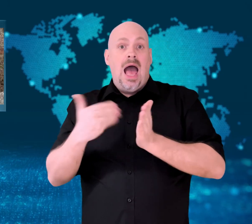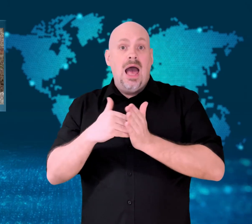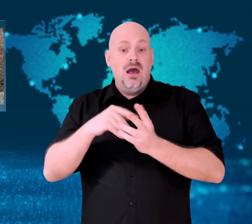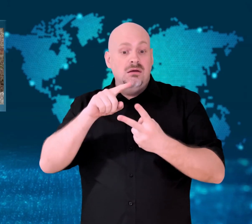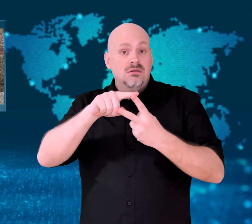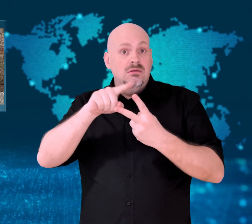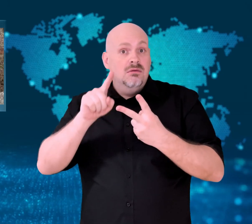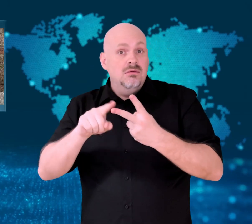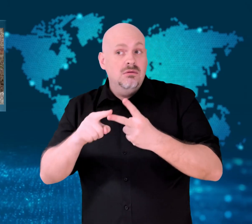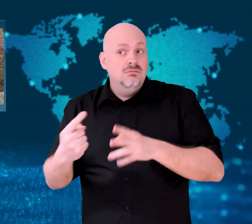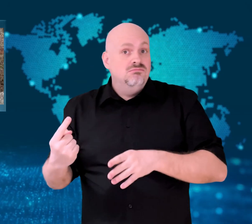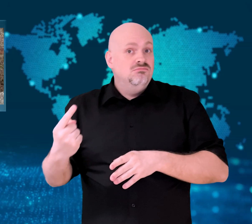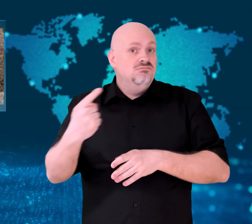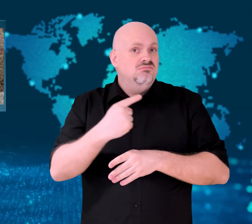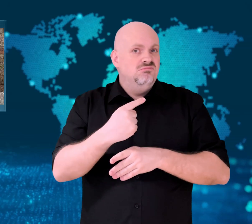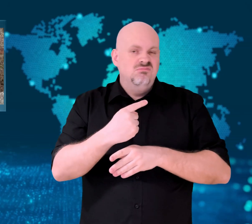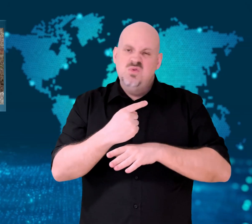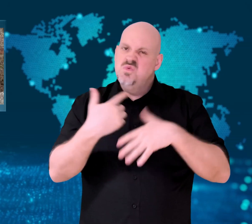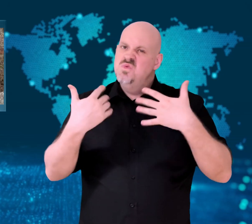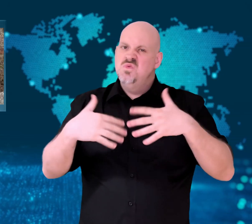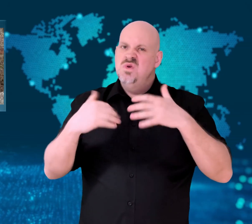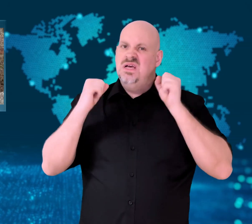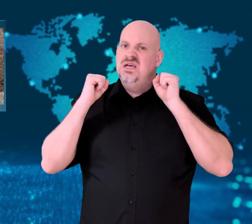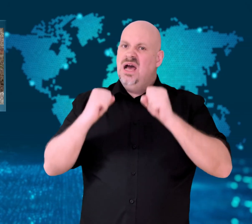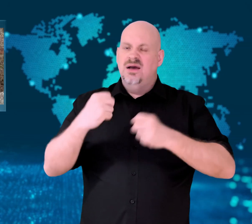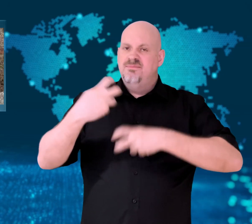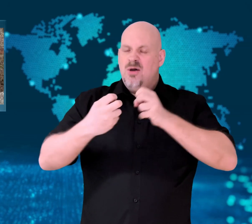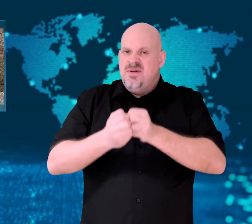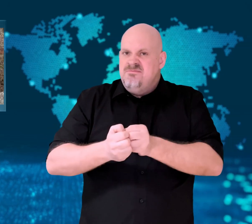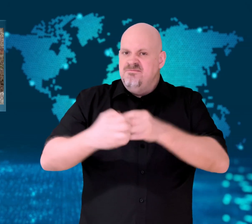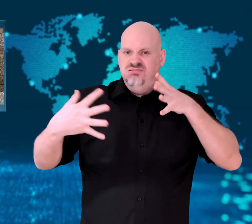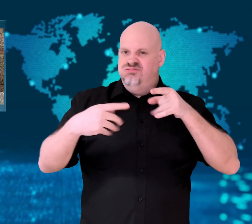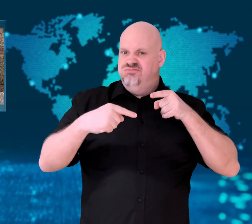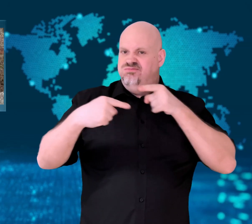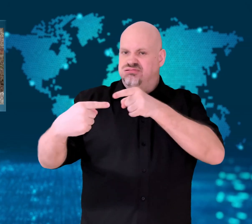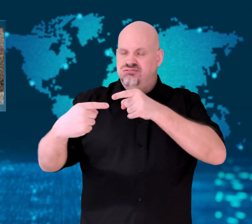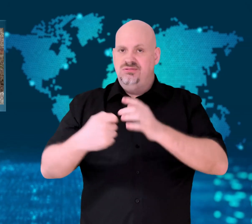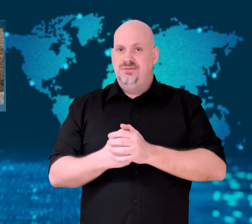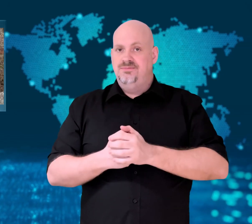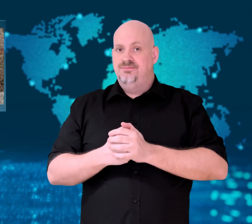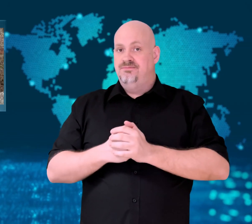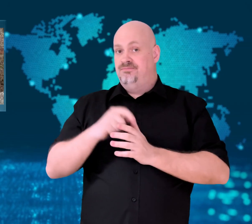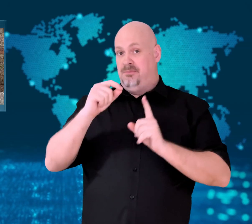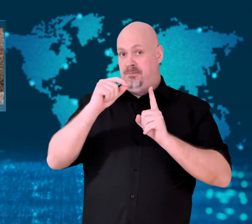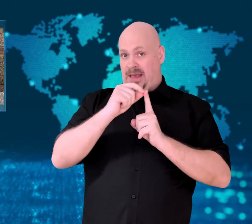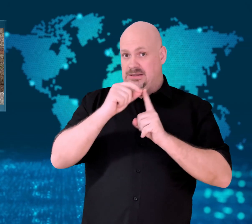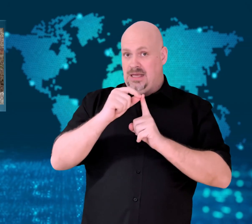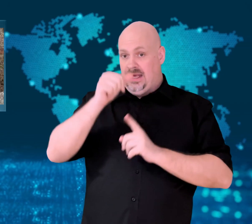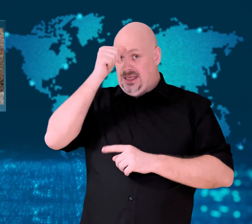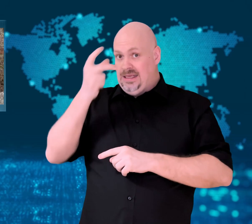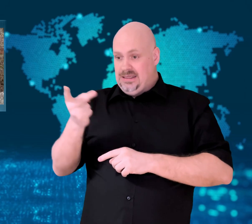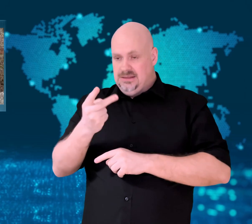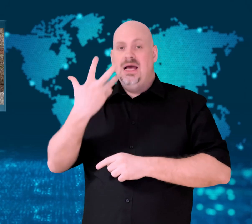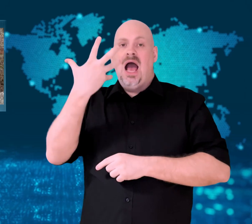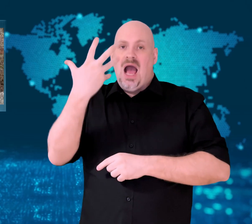warned that if the incident occurred again, there could be severe consequences.